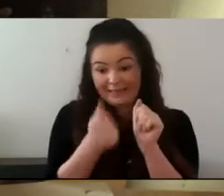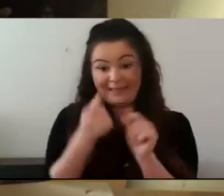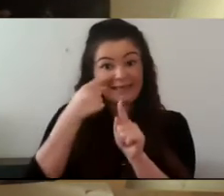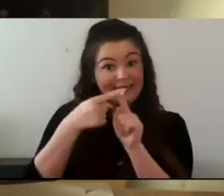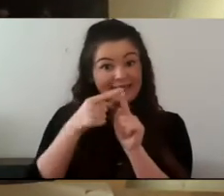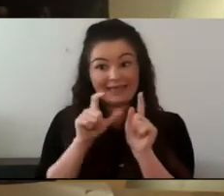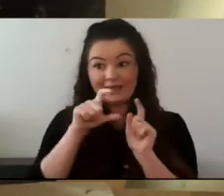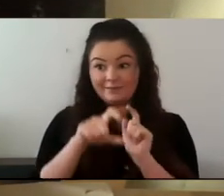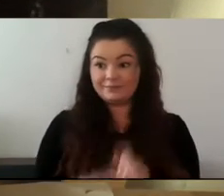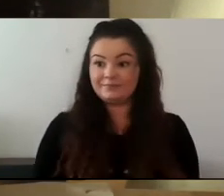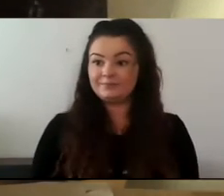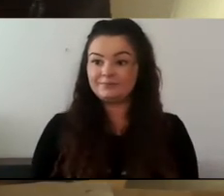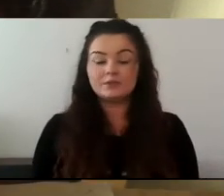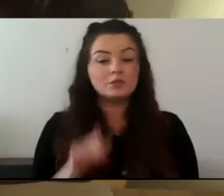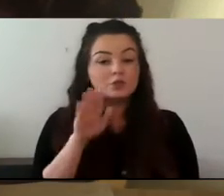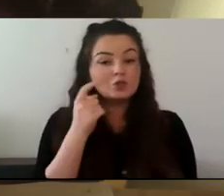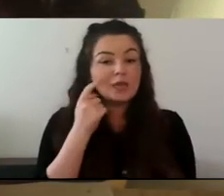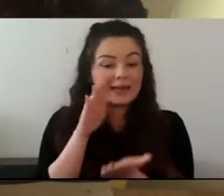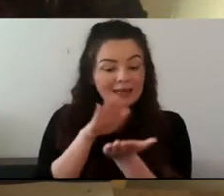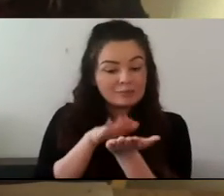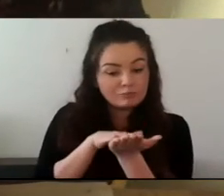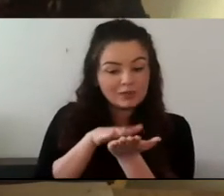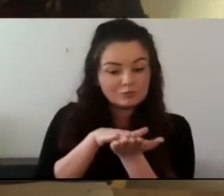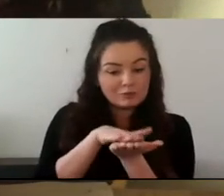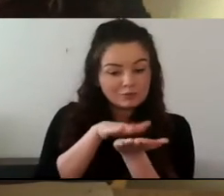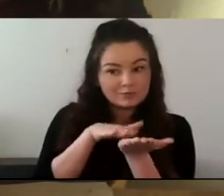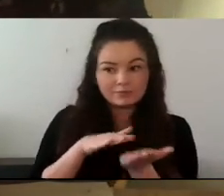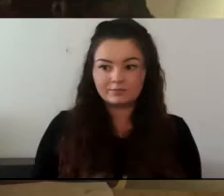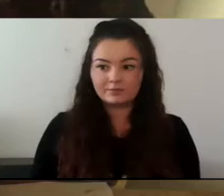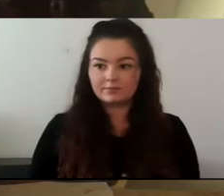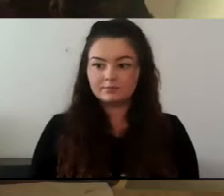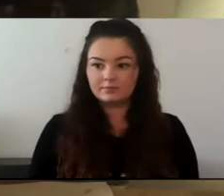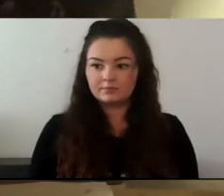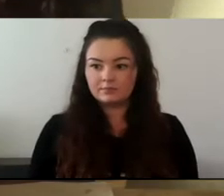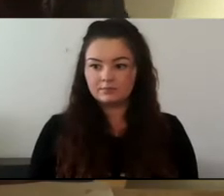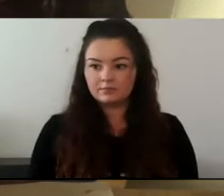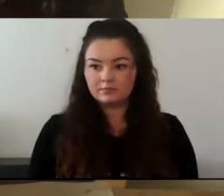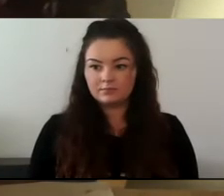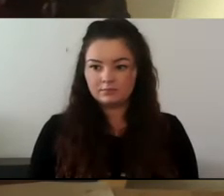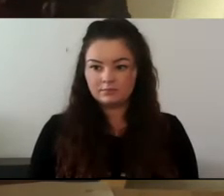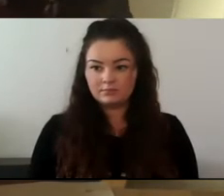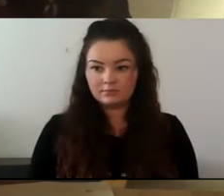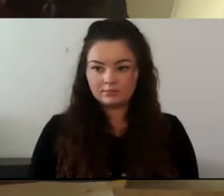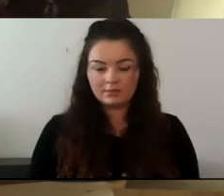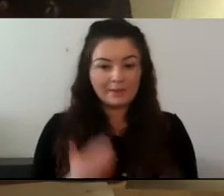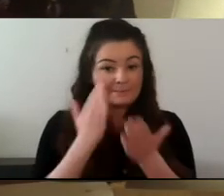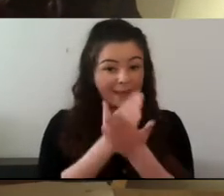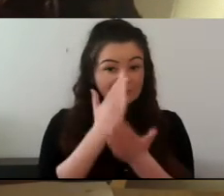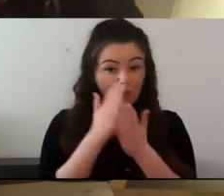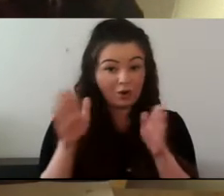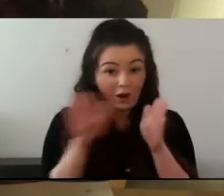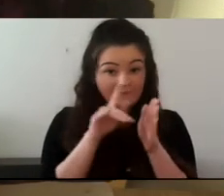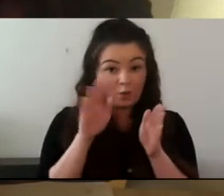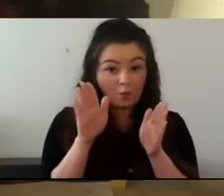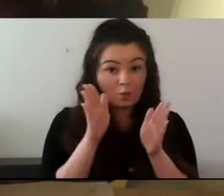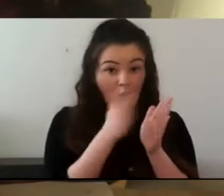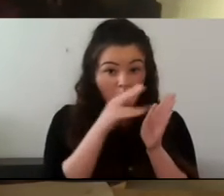put it down and gently give it a press right to all of the corners, to the edges